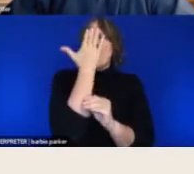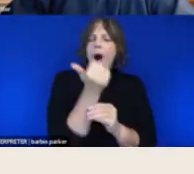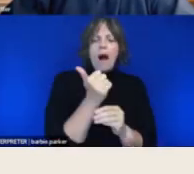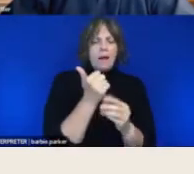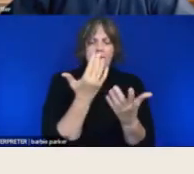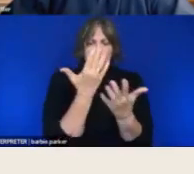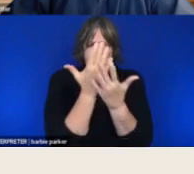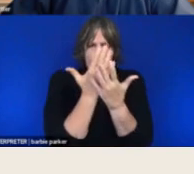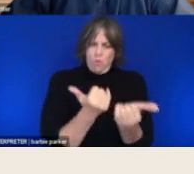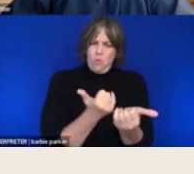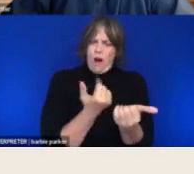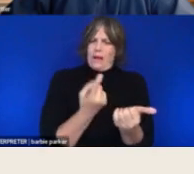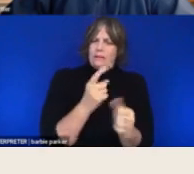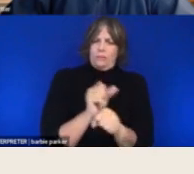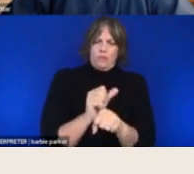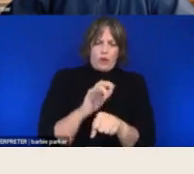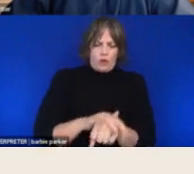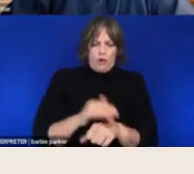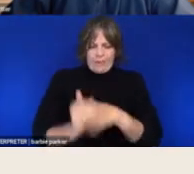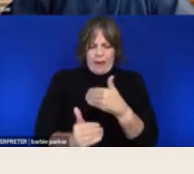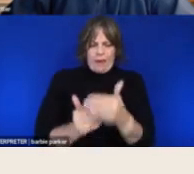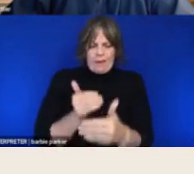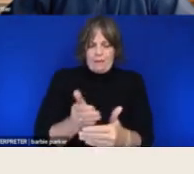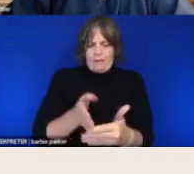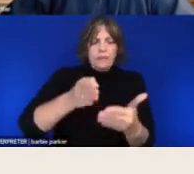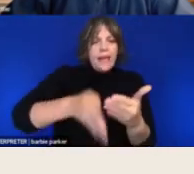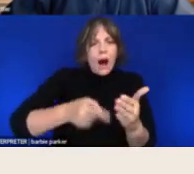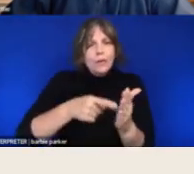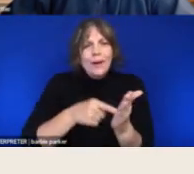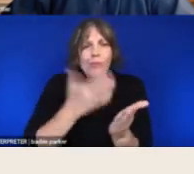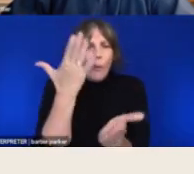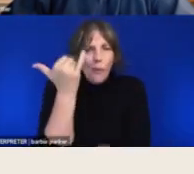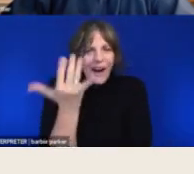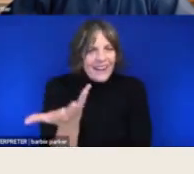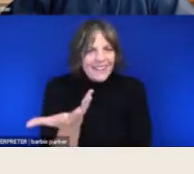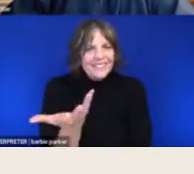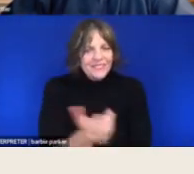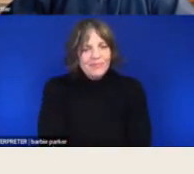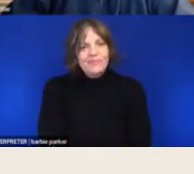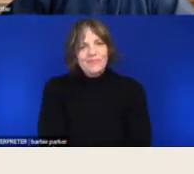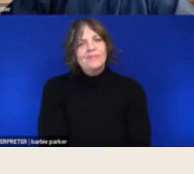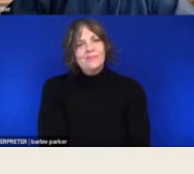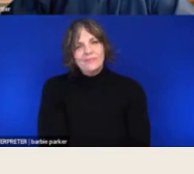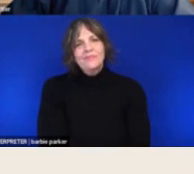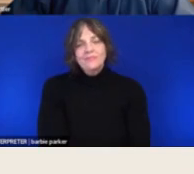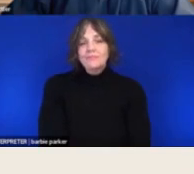someone working on it the outcome. It's also the why. And like Val said, I am training